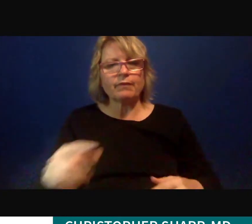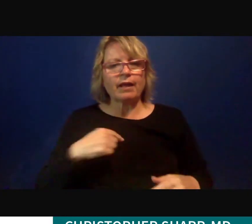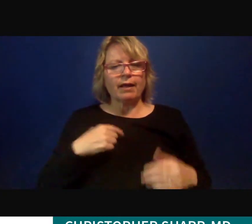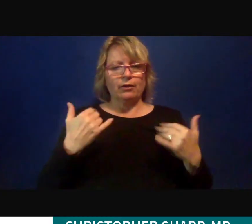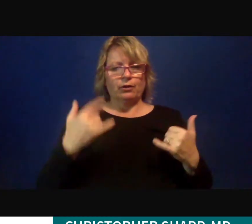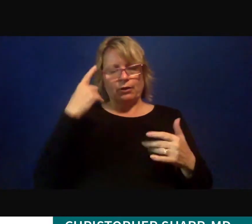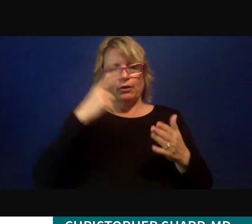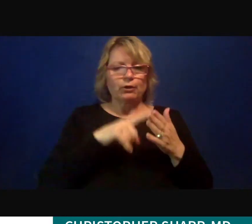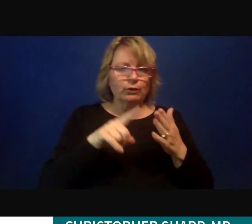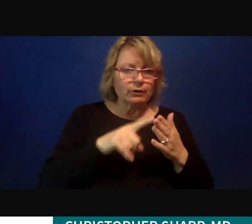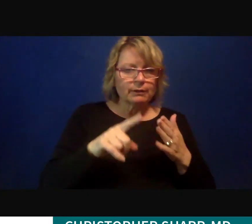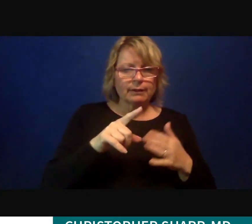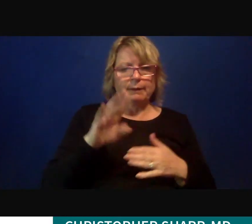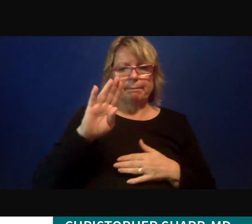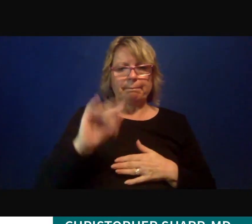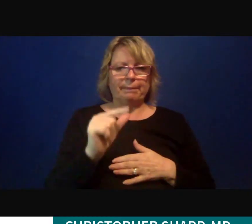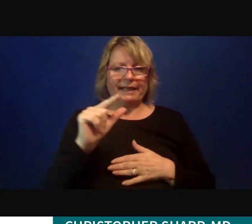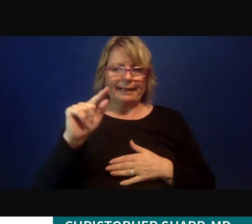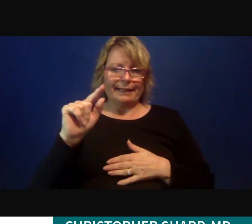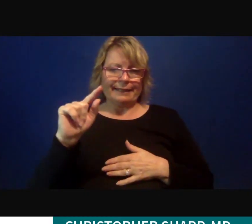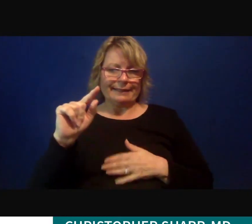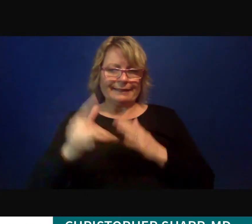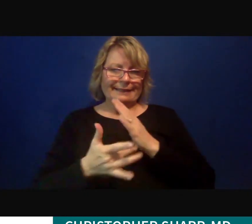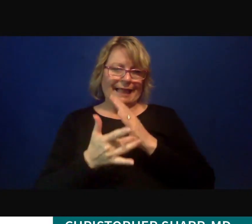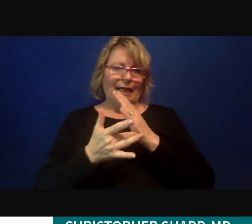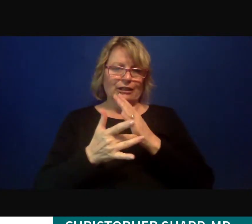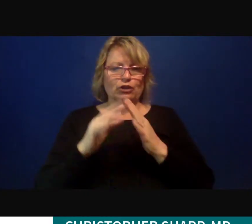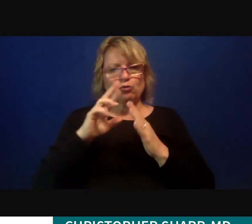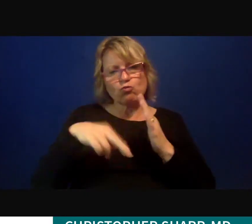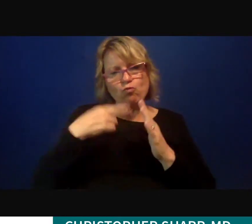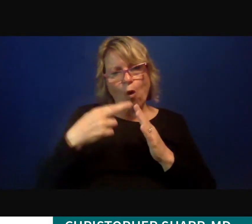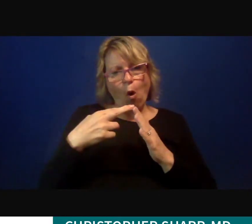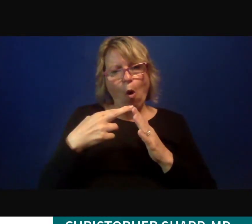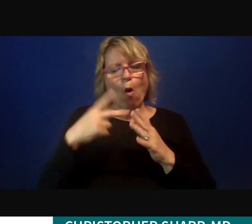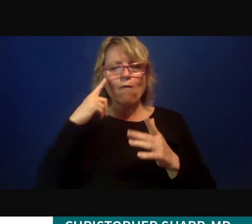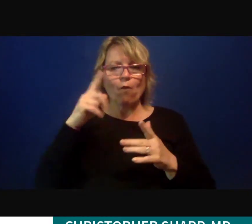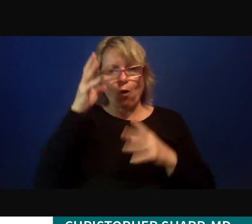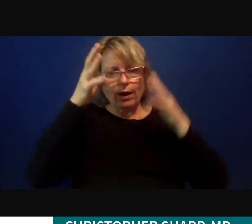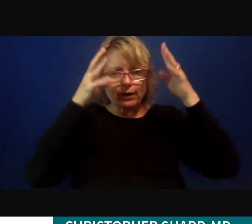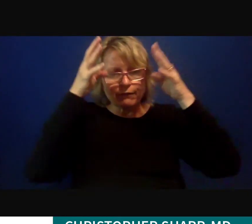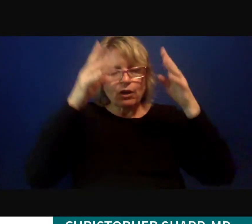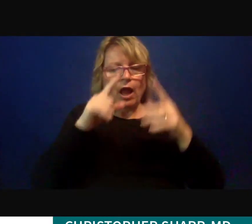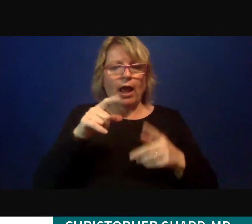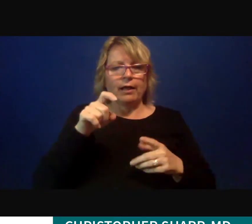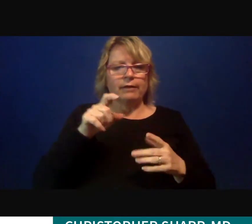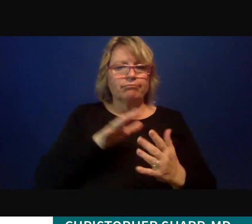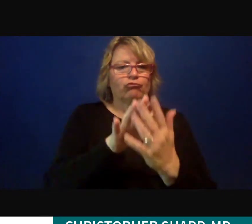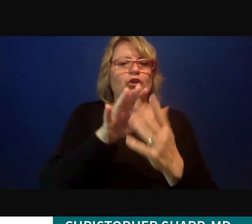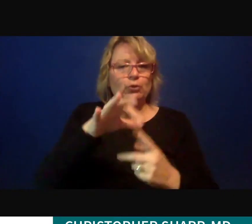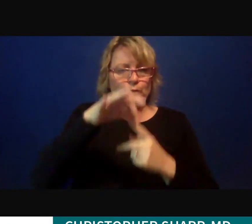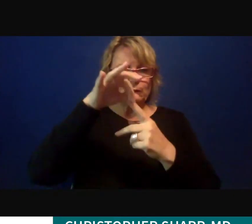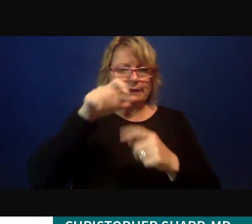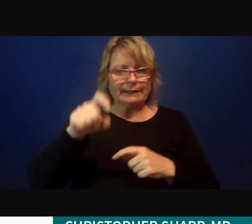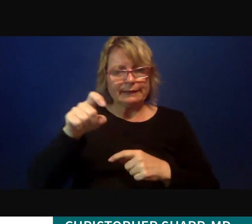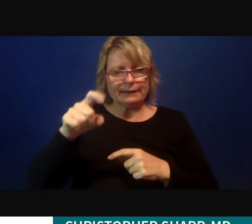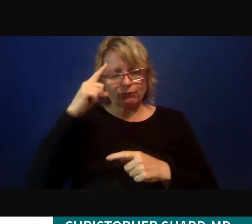tech's role in driving innovations and addressing the unique needs of patients with disabilities.